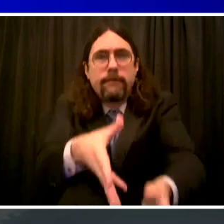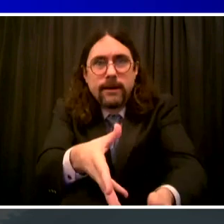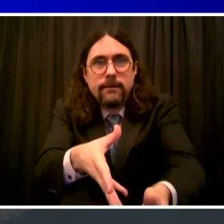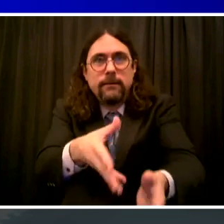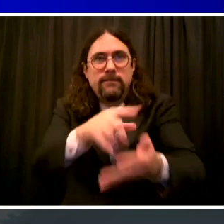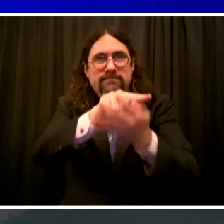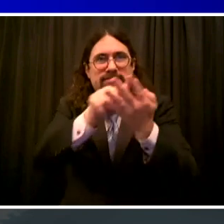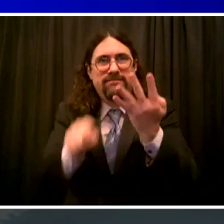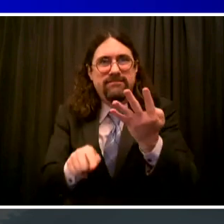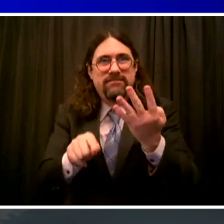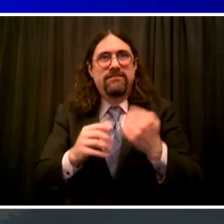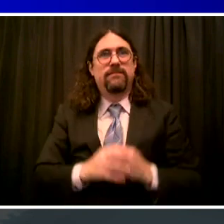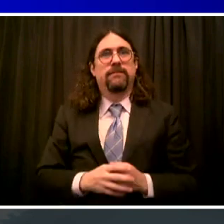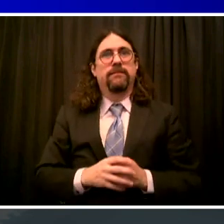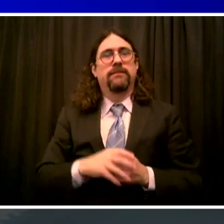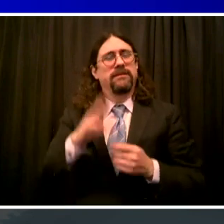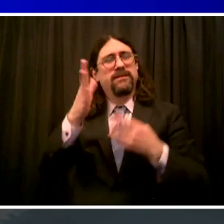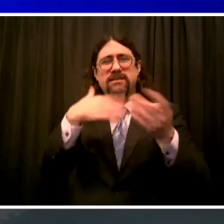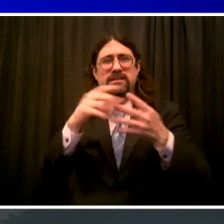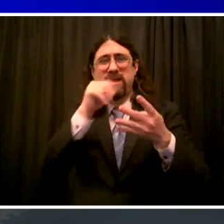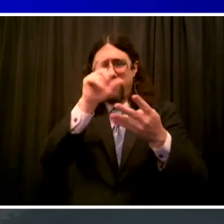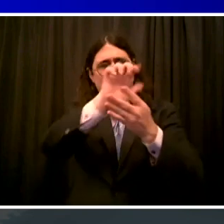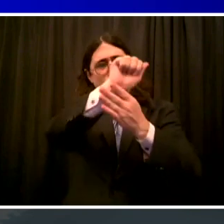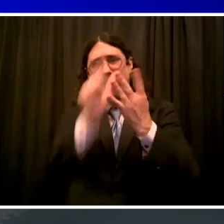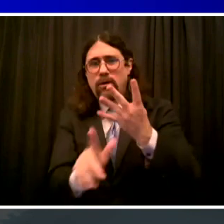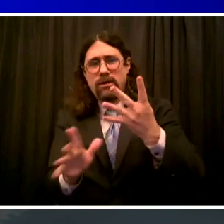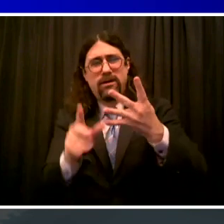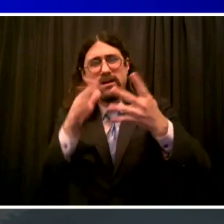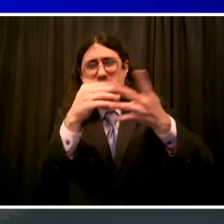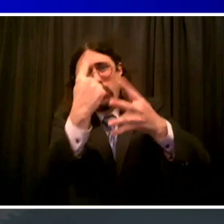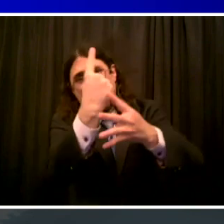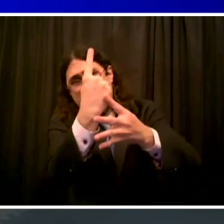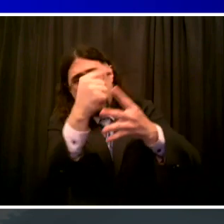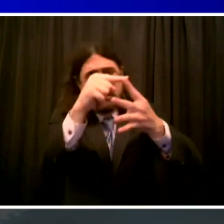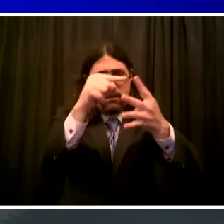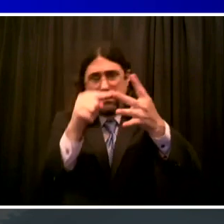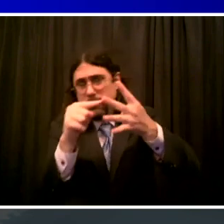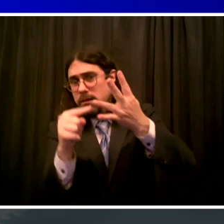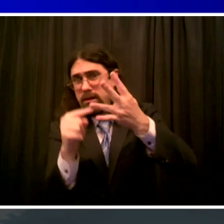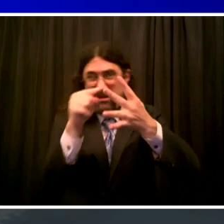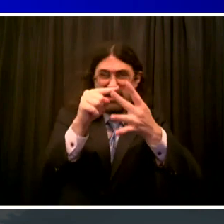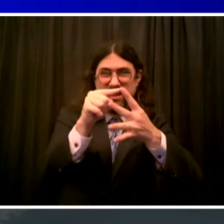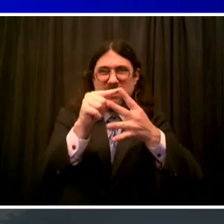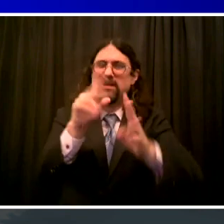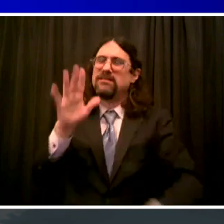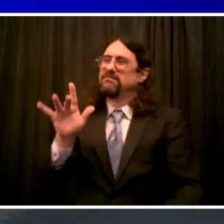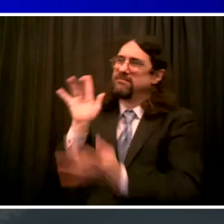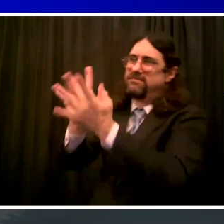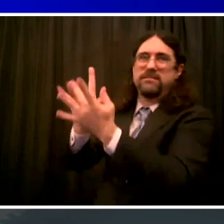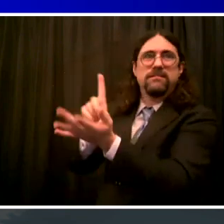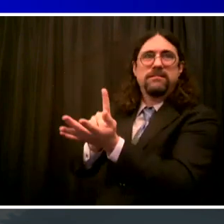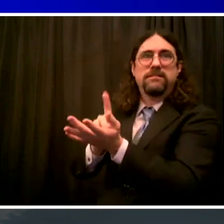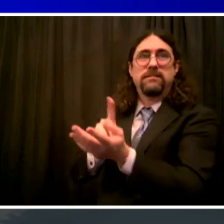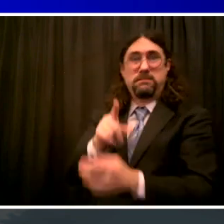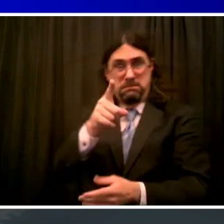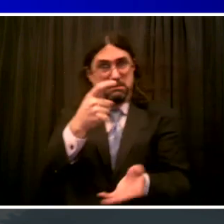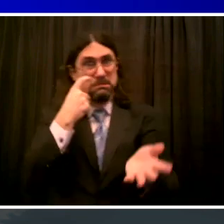THOSE PROBLEMS, EVEN ONE OF THOSE, COULD SUGGEST THE SYNDROME. BUT IN COMBINATION, THEY'RE ESPECIAL LY WORRISOME.